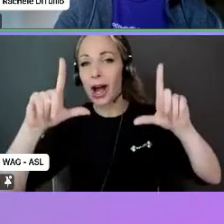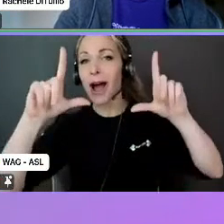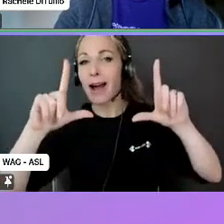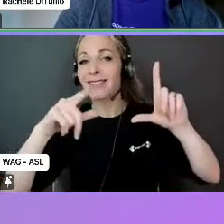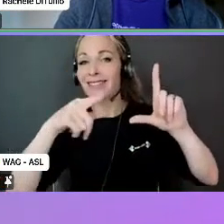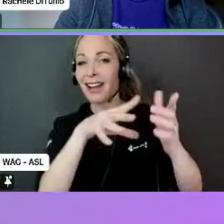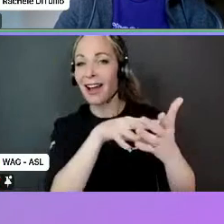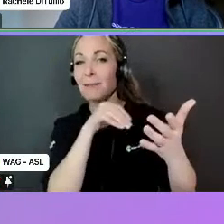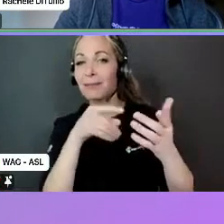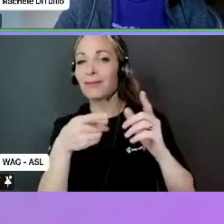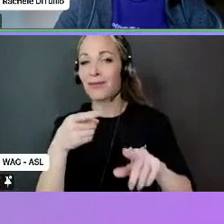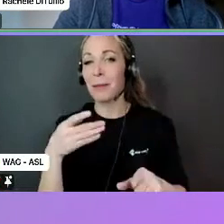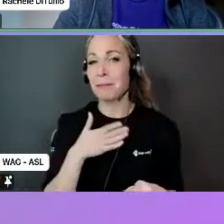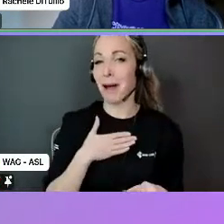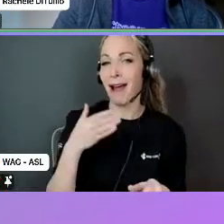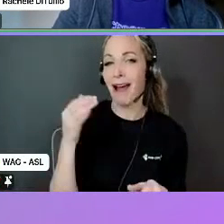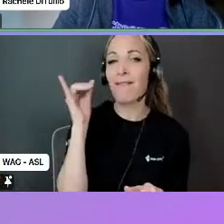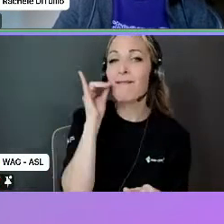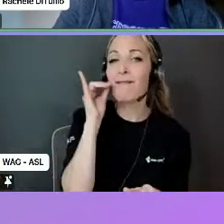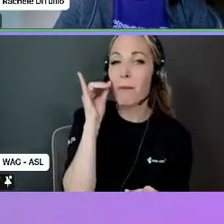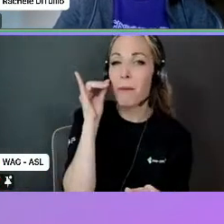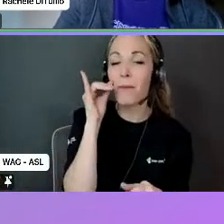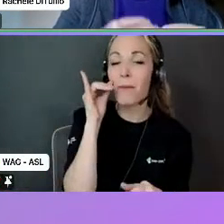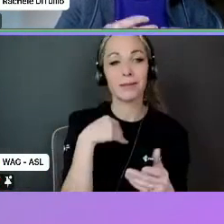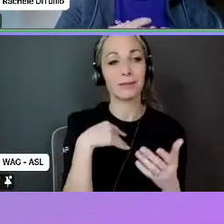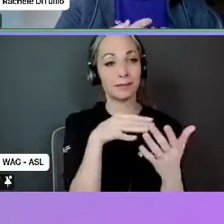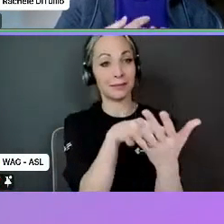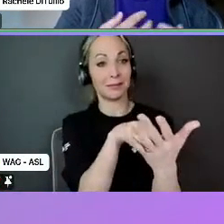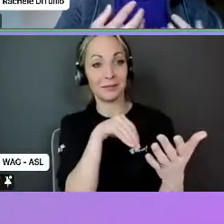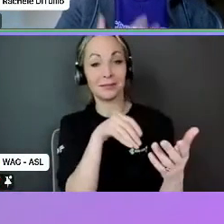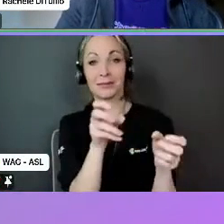common one is numeric. And what this did is does is